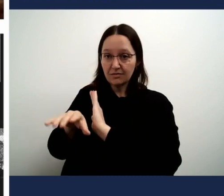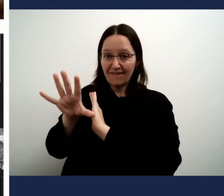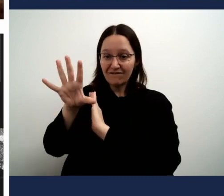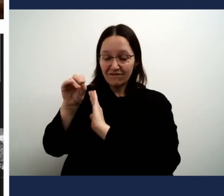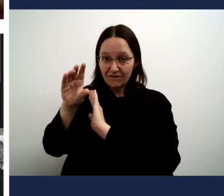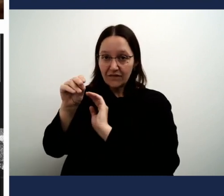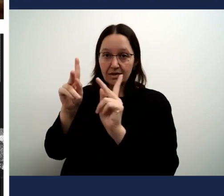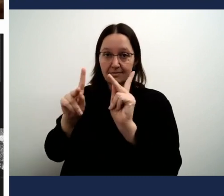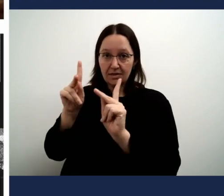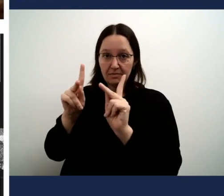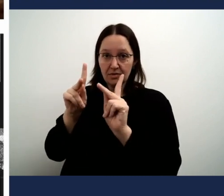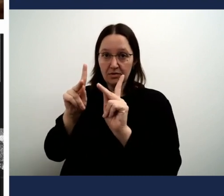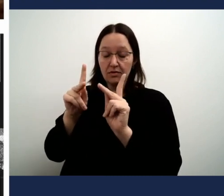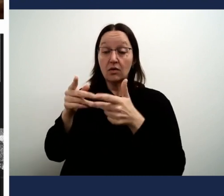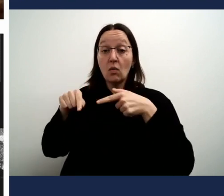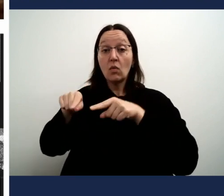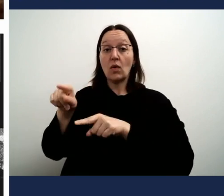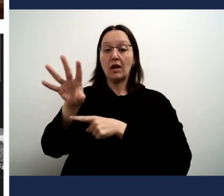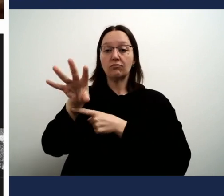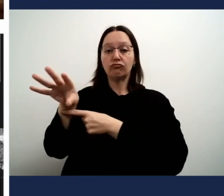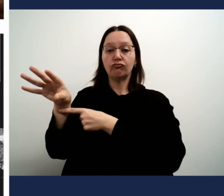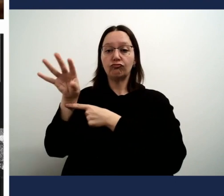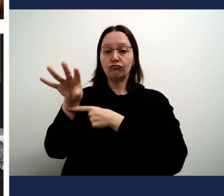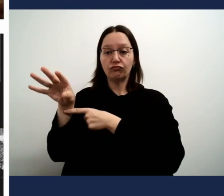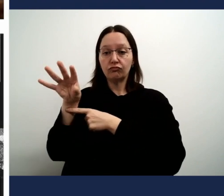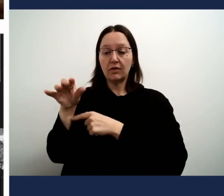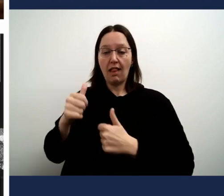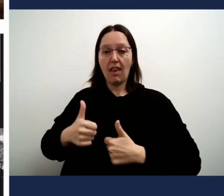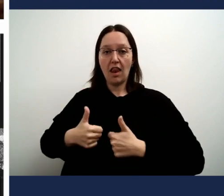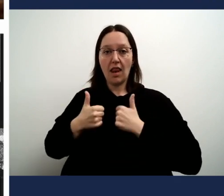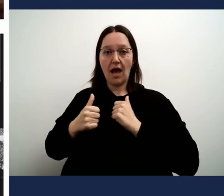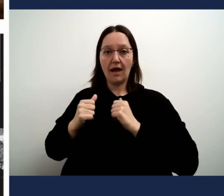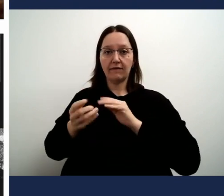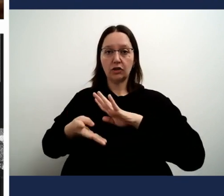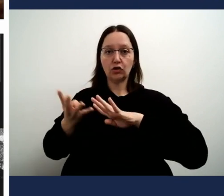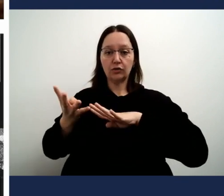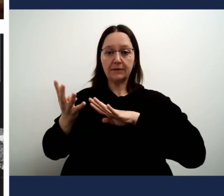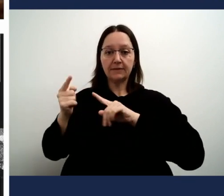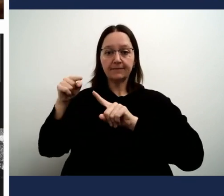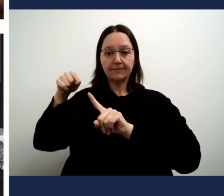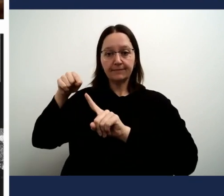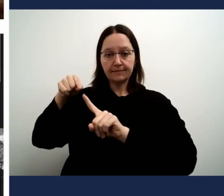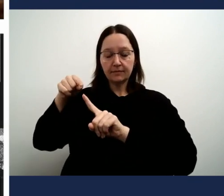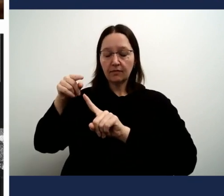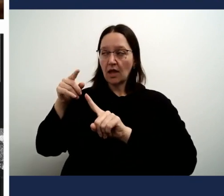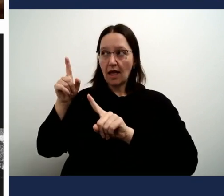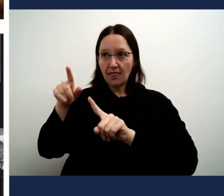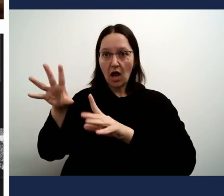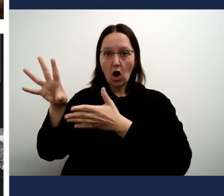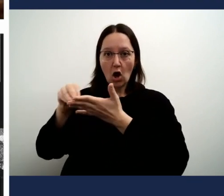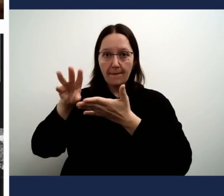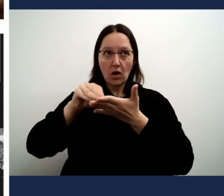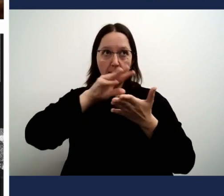perpetrator thought it was a mosque that he was attacking.